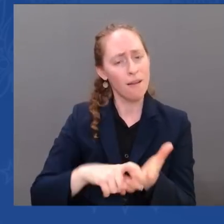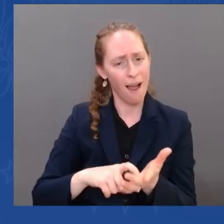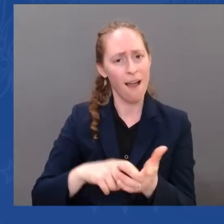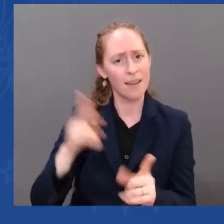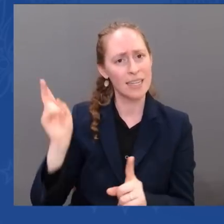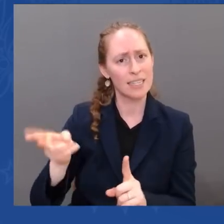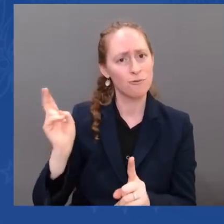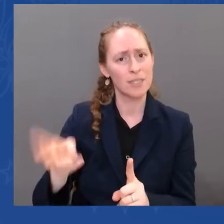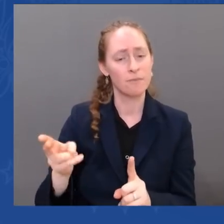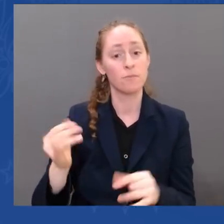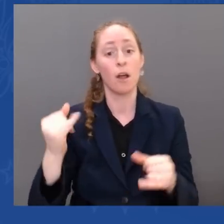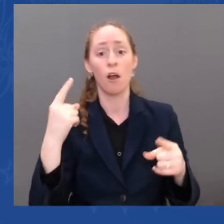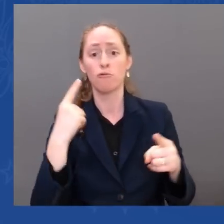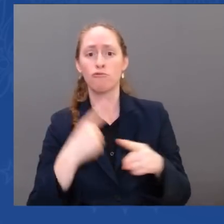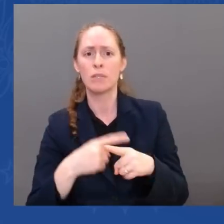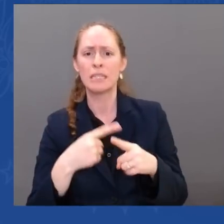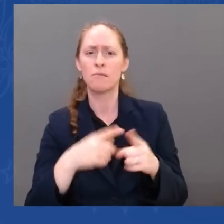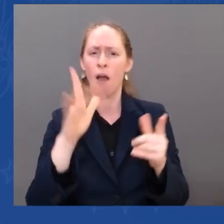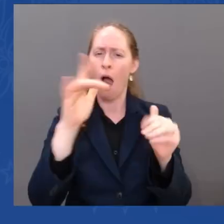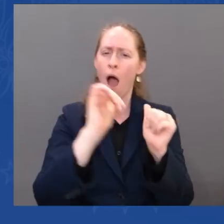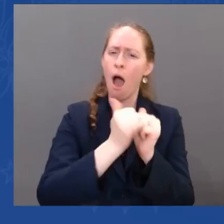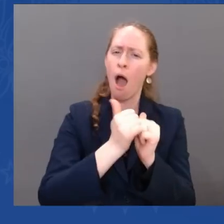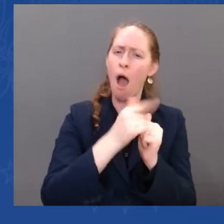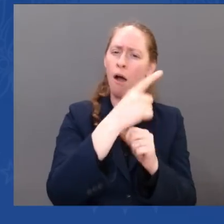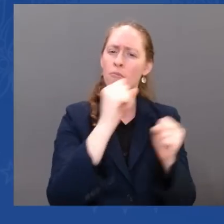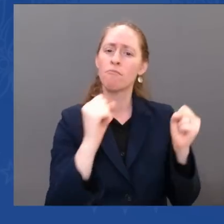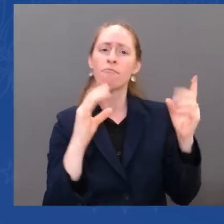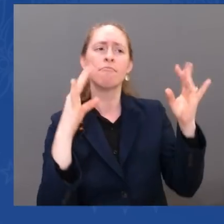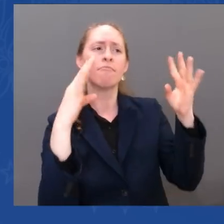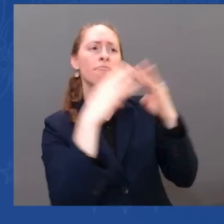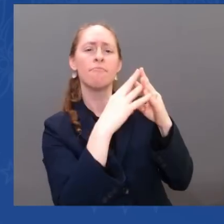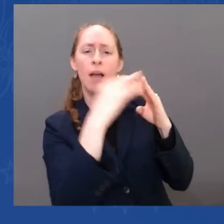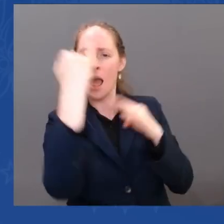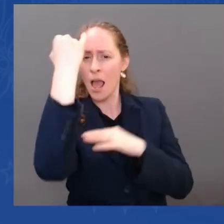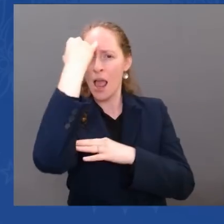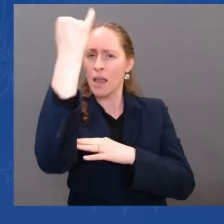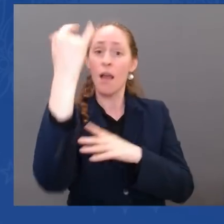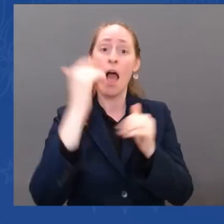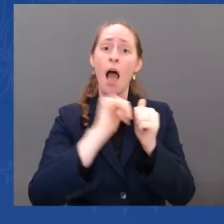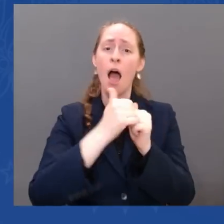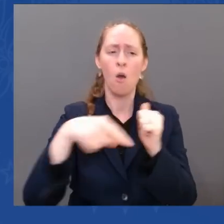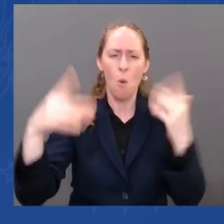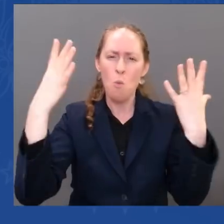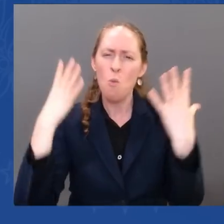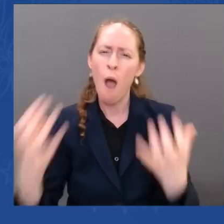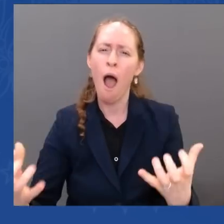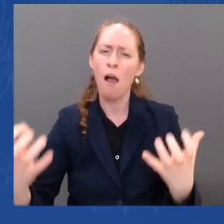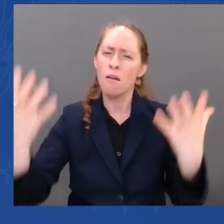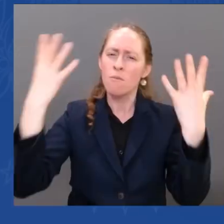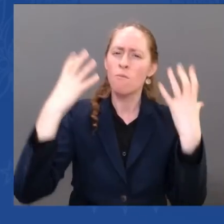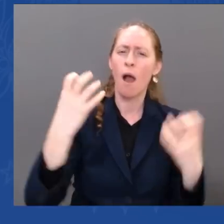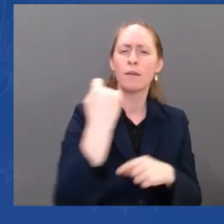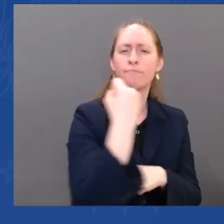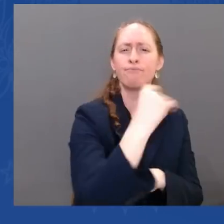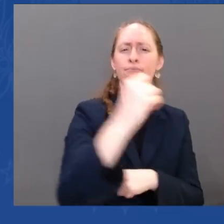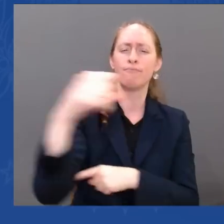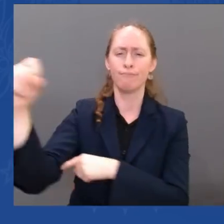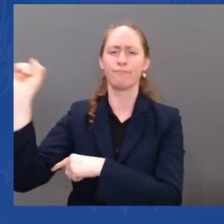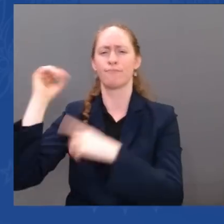of revolutionaries fighting for freedom, fighting for justice. And it was the story of your independence struggle